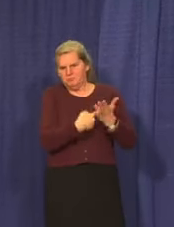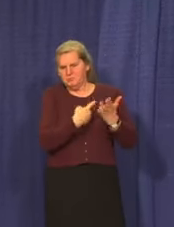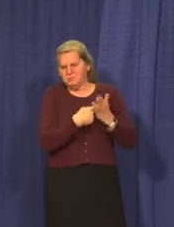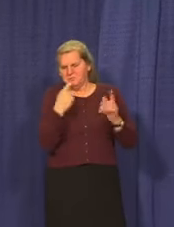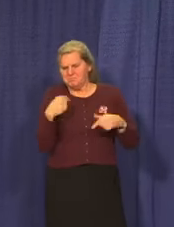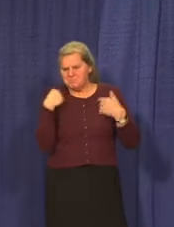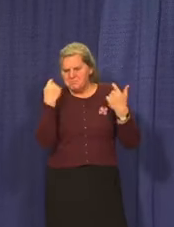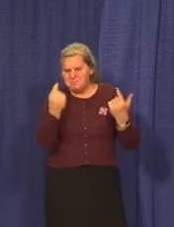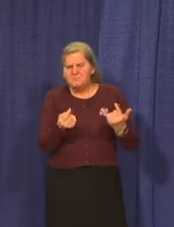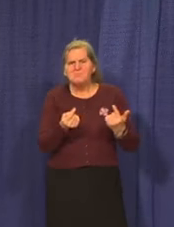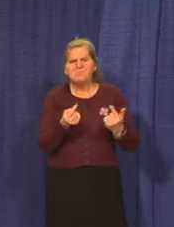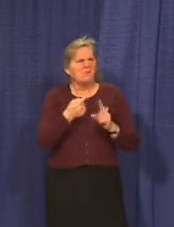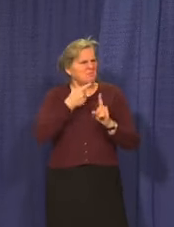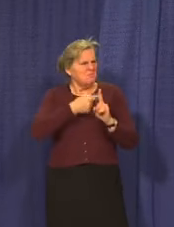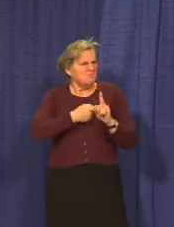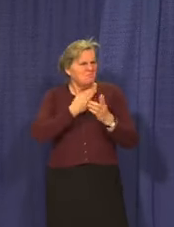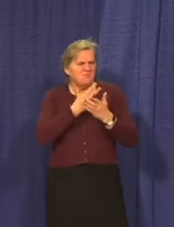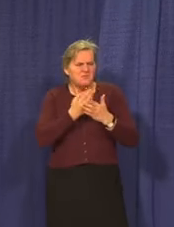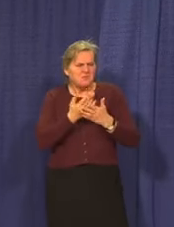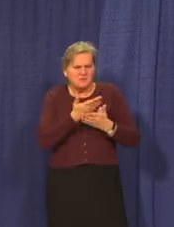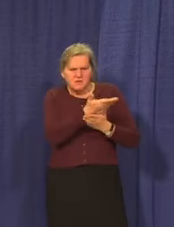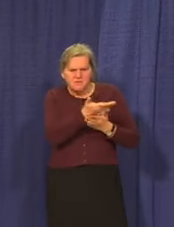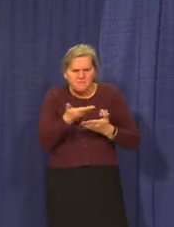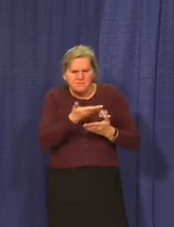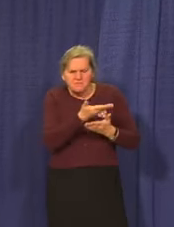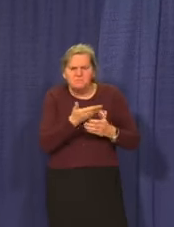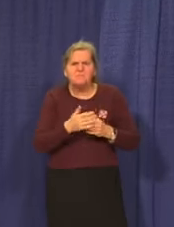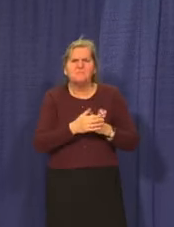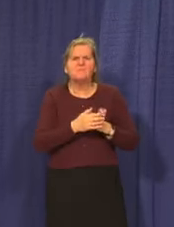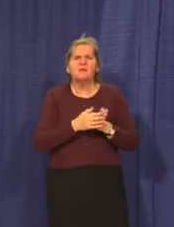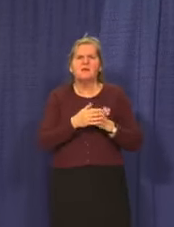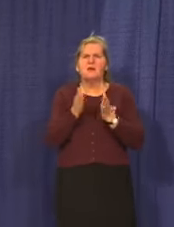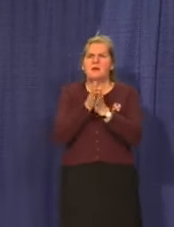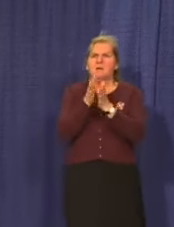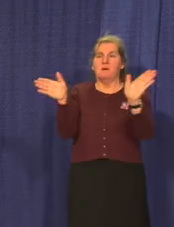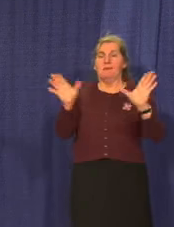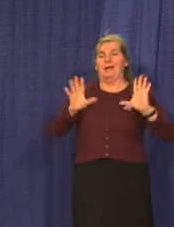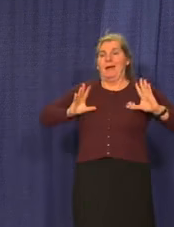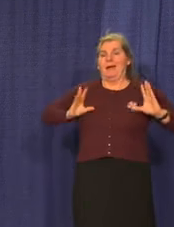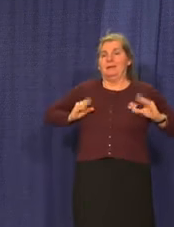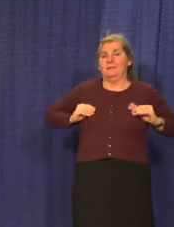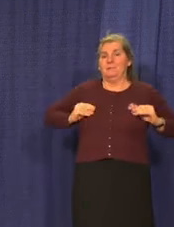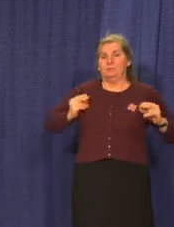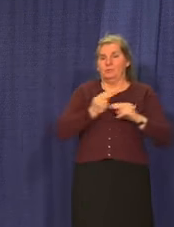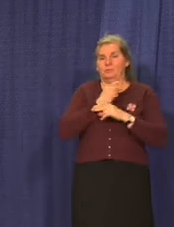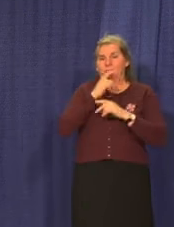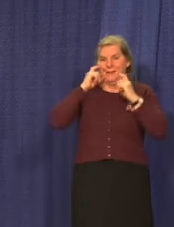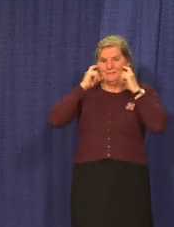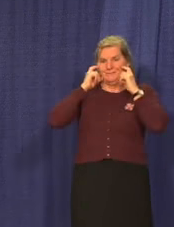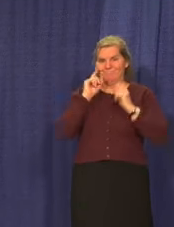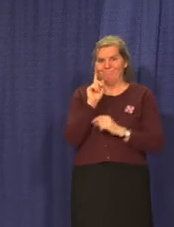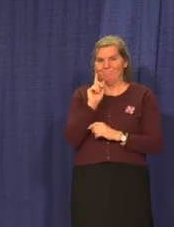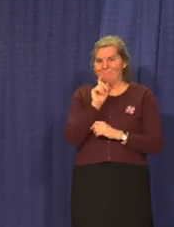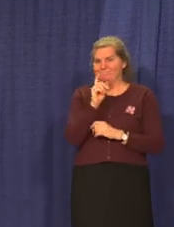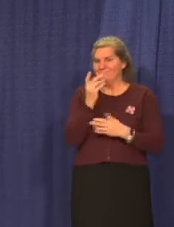THE MONTHS AND WEEKS WAS THE PUBLIC ACCEPTABLITY PIECE AS WELL.